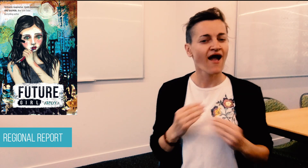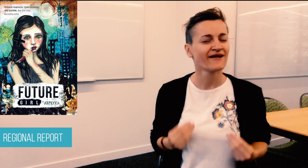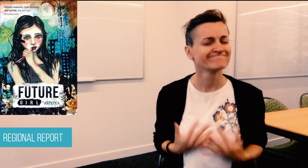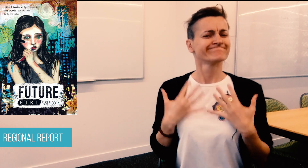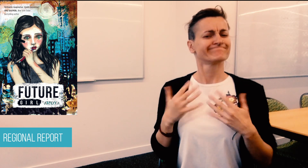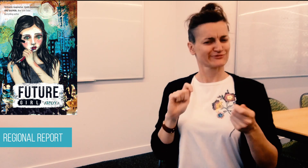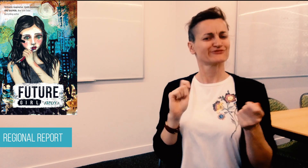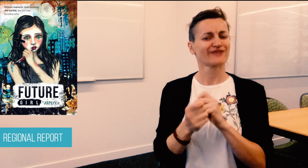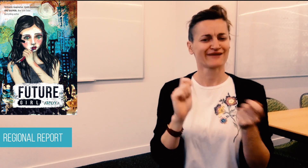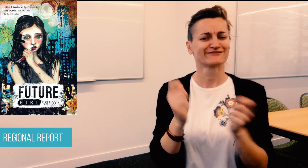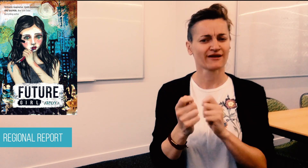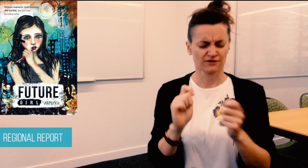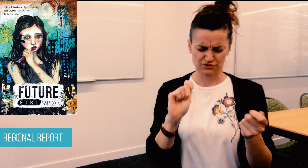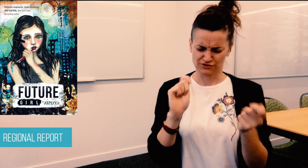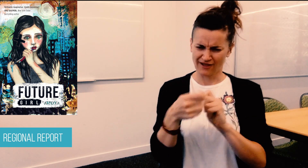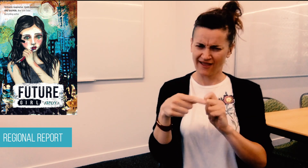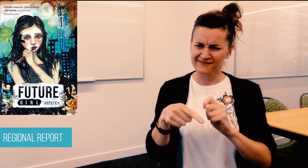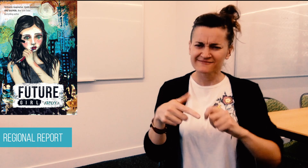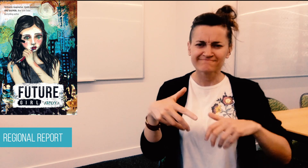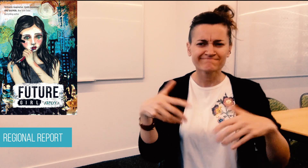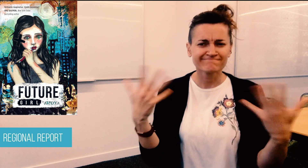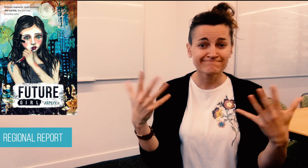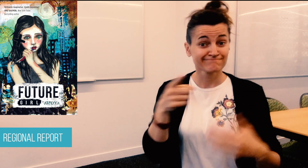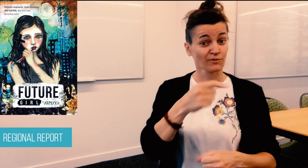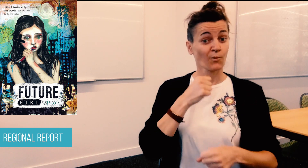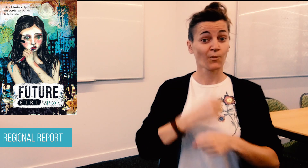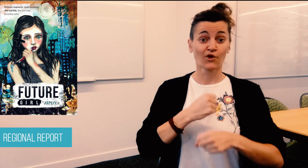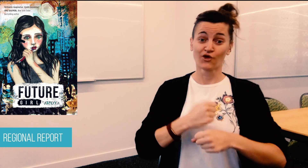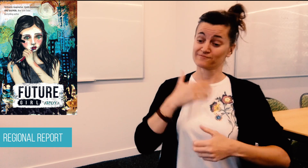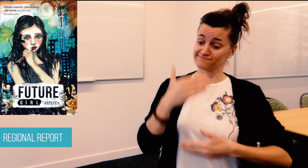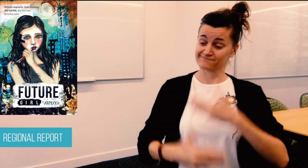to the way they live by searching for work that